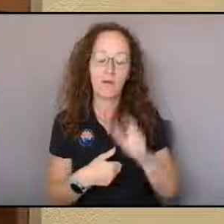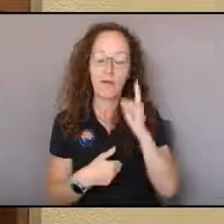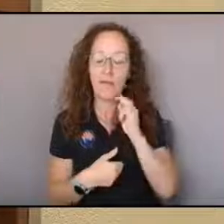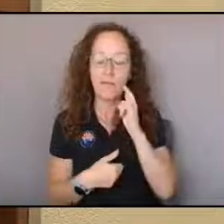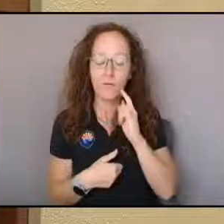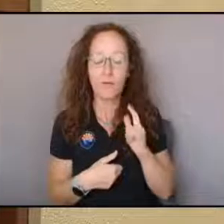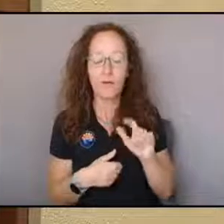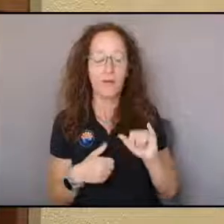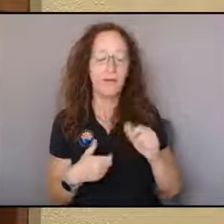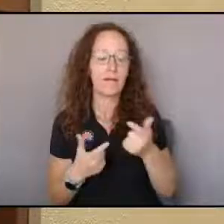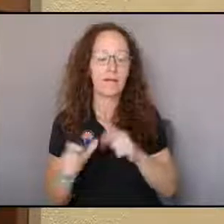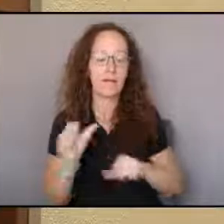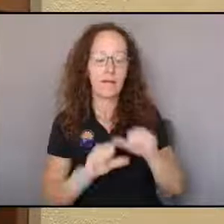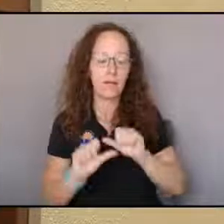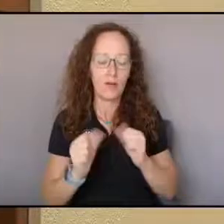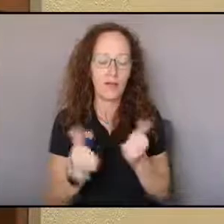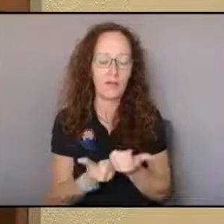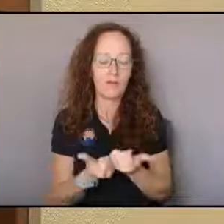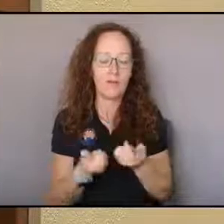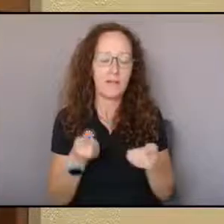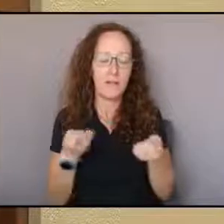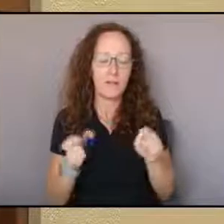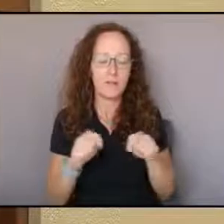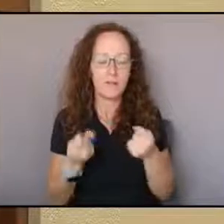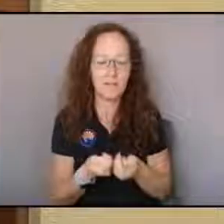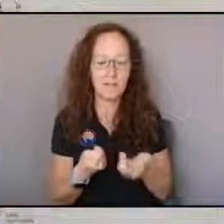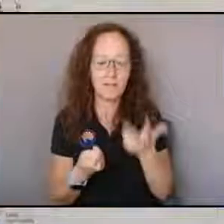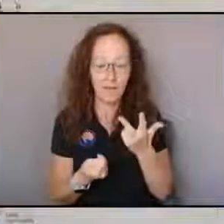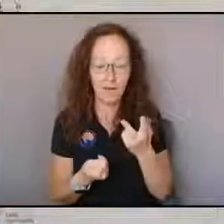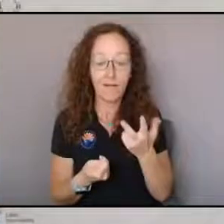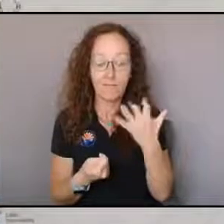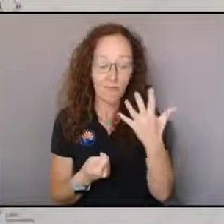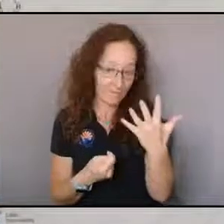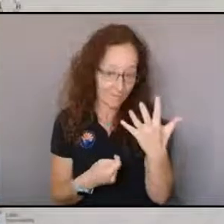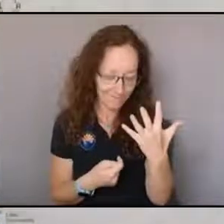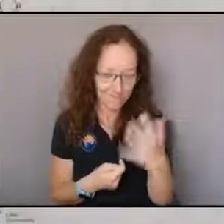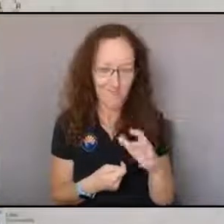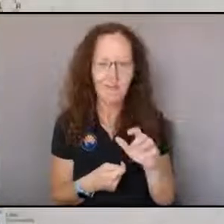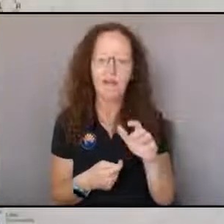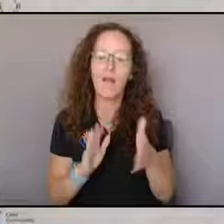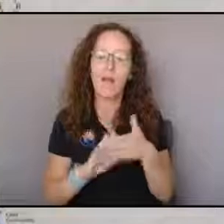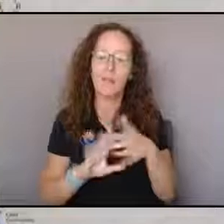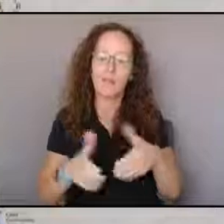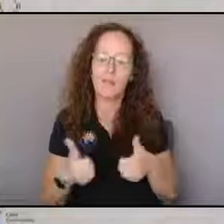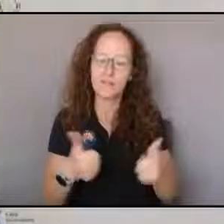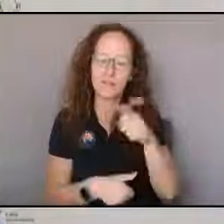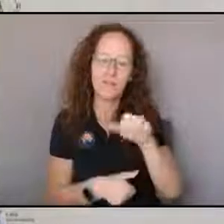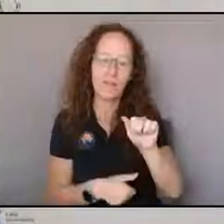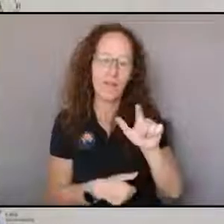SO NOW I'LL TURN IT DOWN TO THE SOUTH, OPERATIONS SECTION CHIEF ALEX MCBATH.